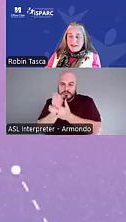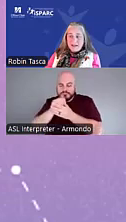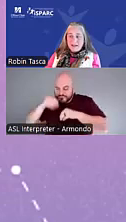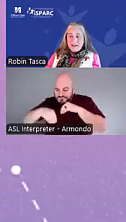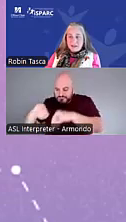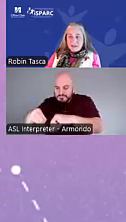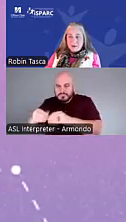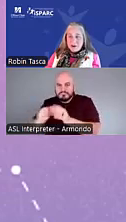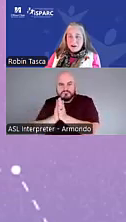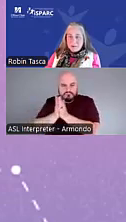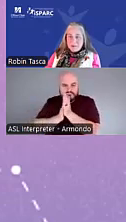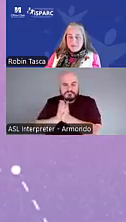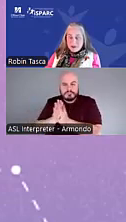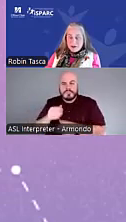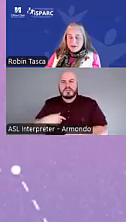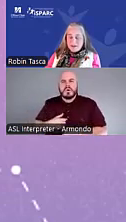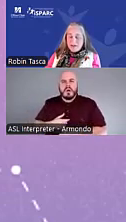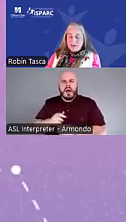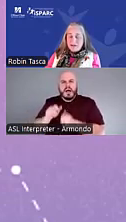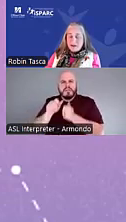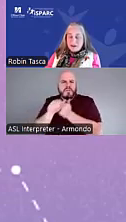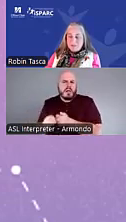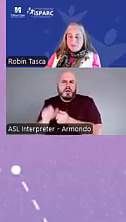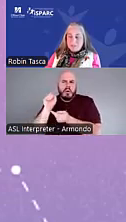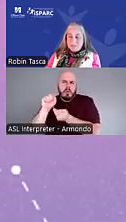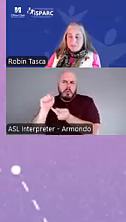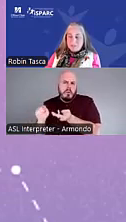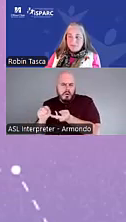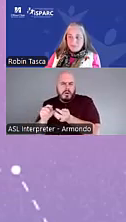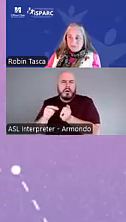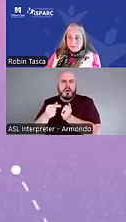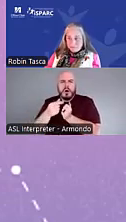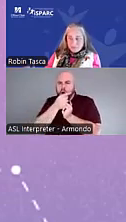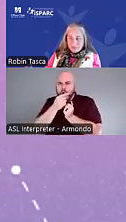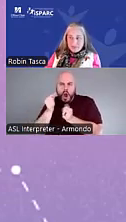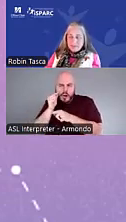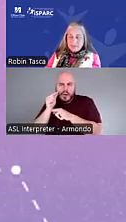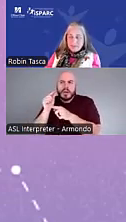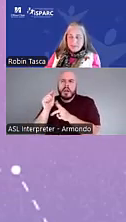and I do follow a couple of gardening reels.